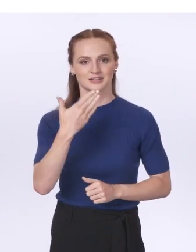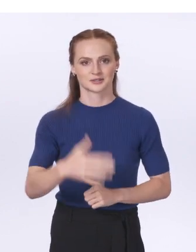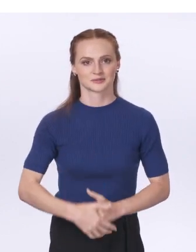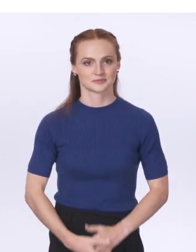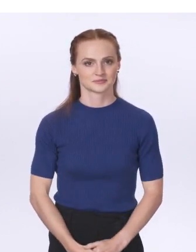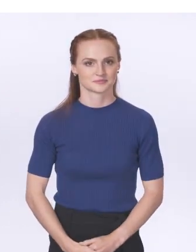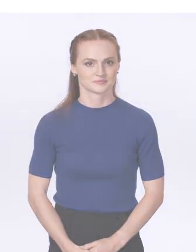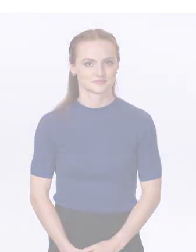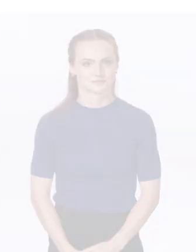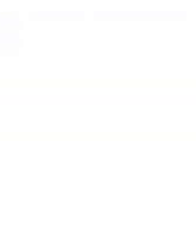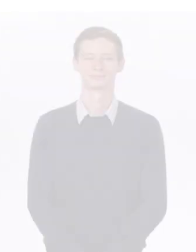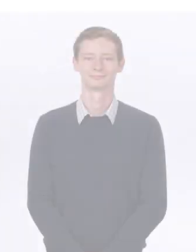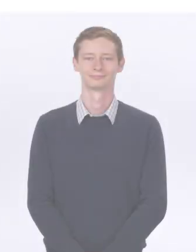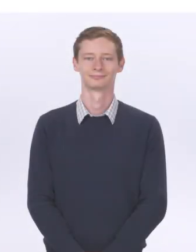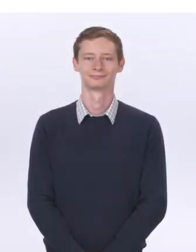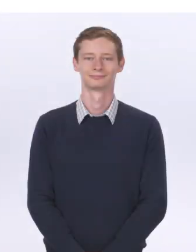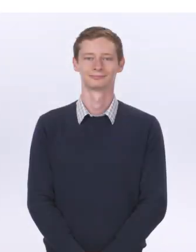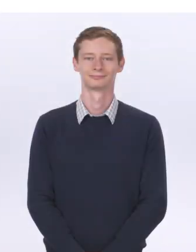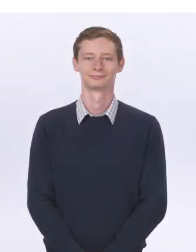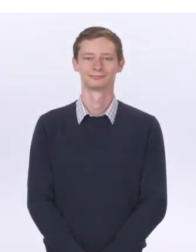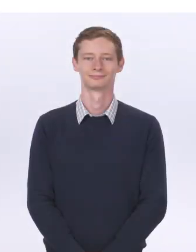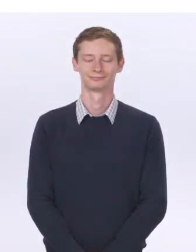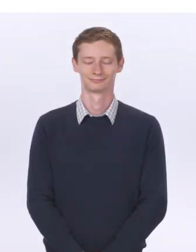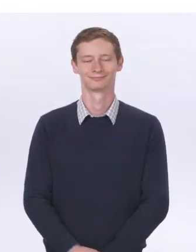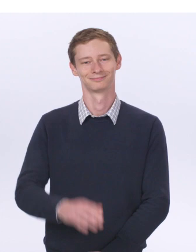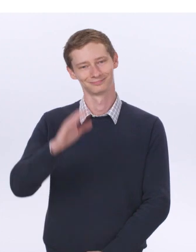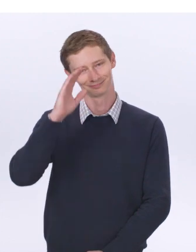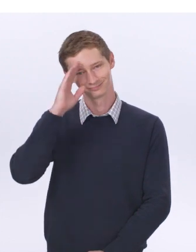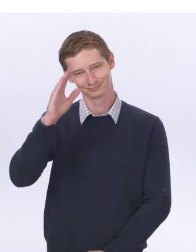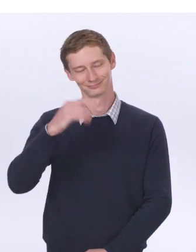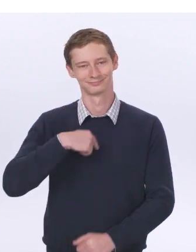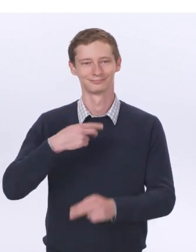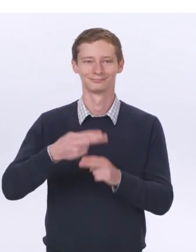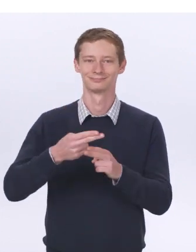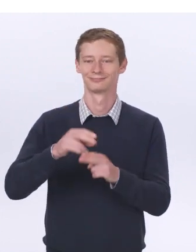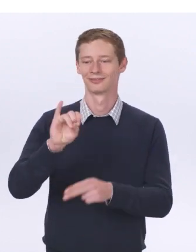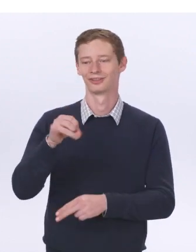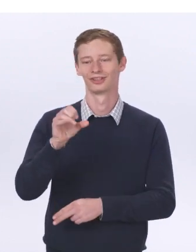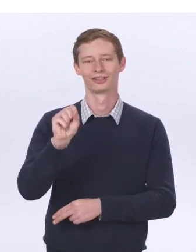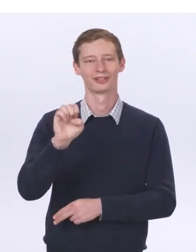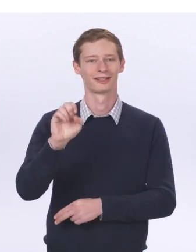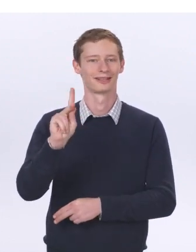Hello, my name is Jesse Keough and I’m the Tech Lead Manager for the Interaction SDK team.